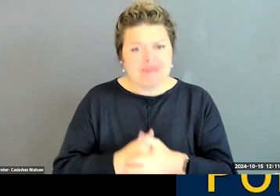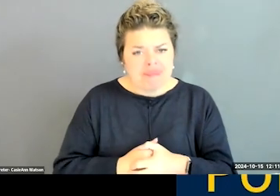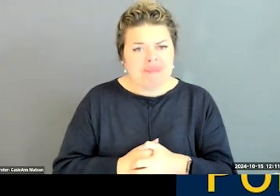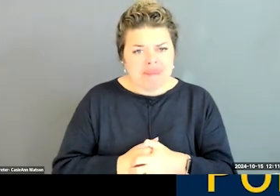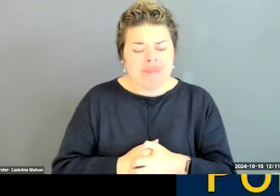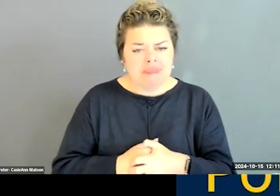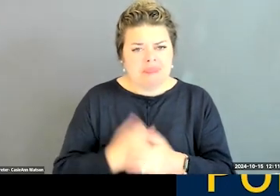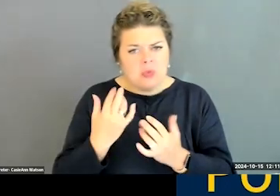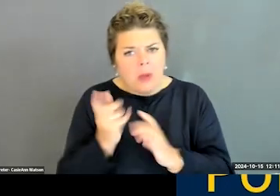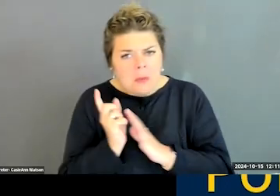I'll give you just another moment.